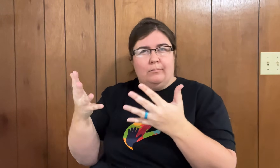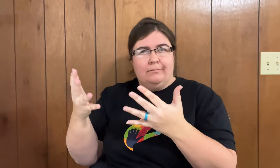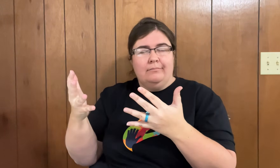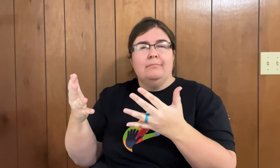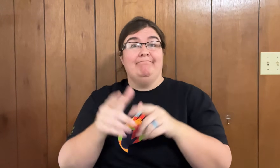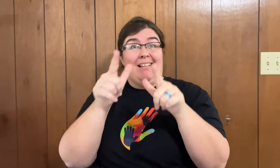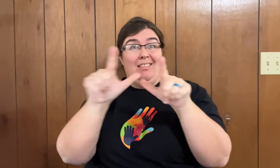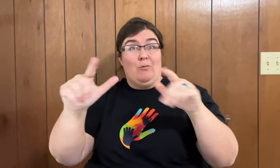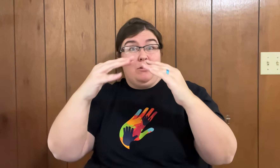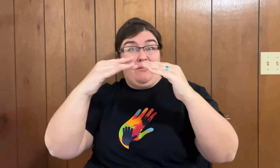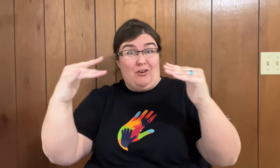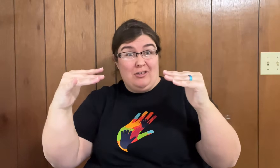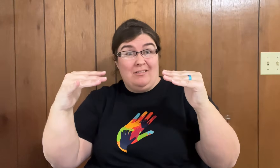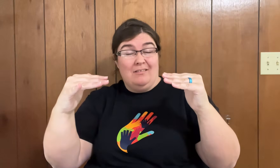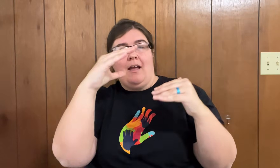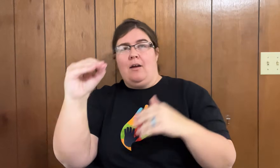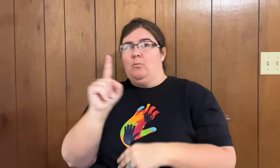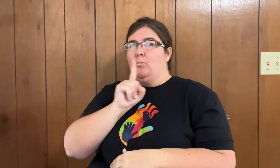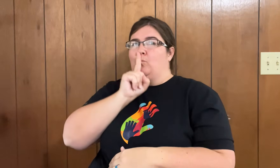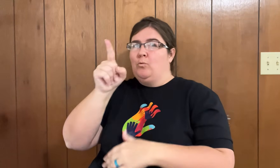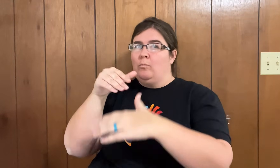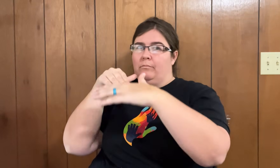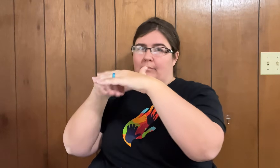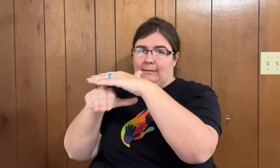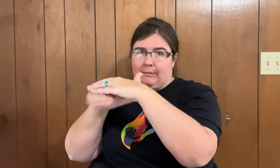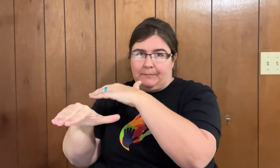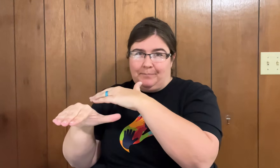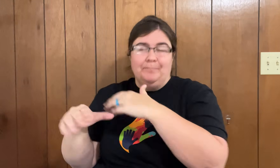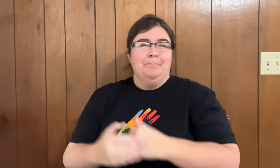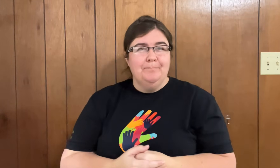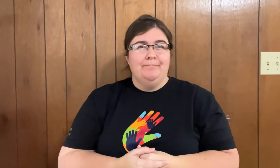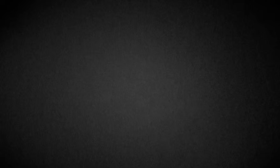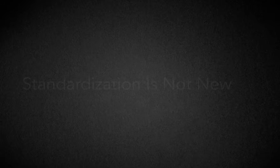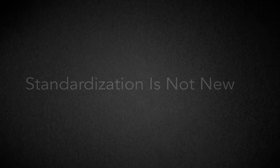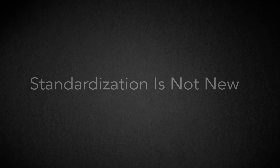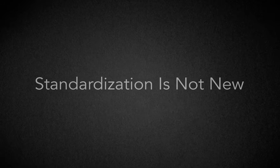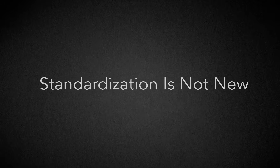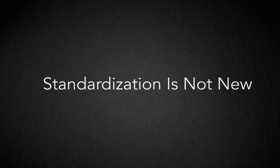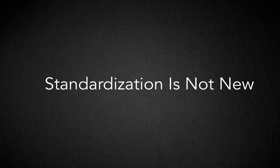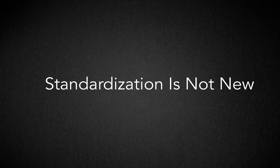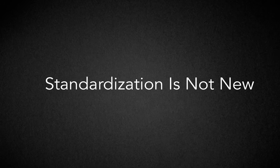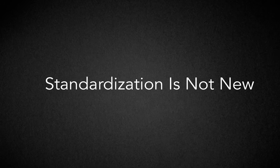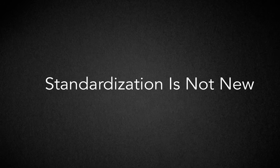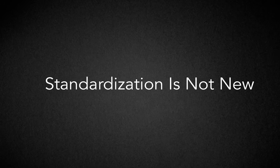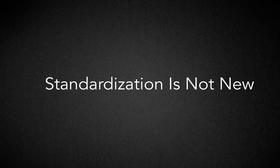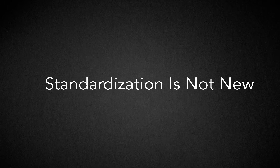their focus is on linguistic diversity and true accessibility.